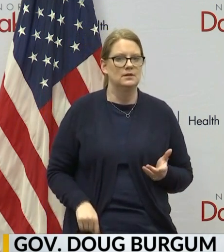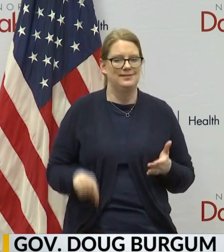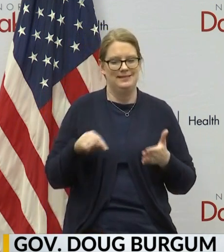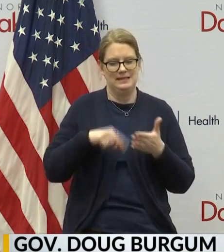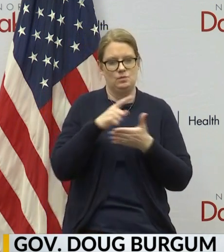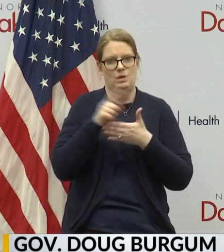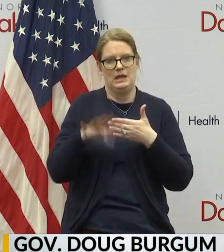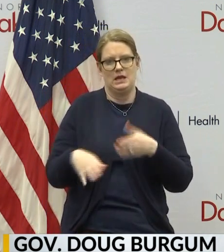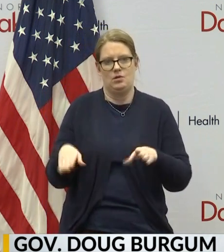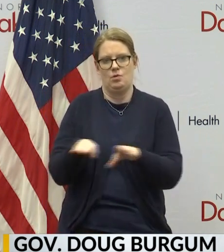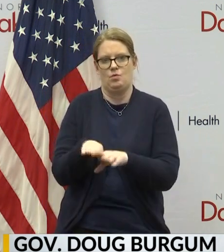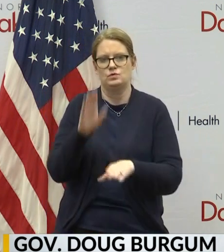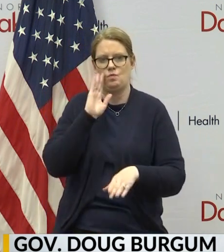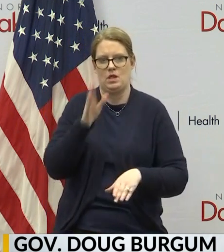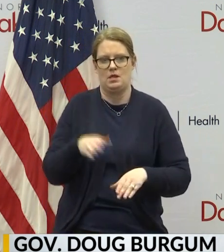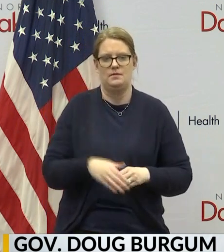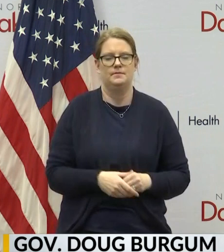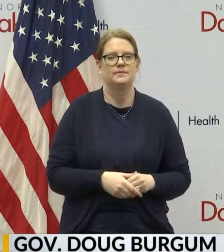FACILITIES AND THIS IS EFFECTIVE